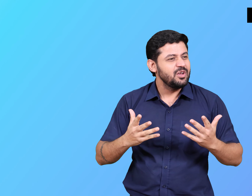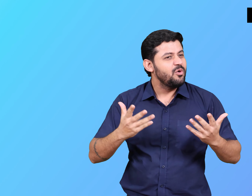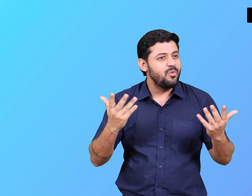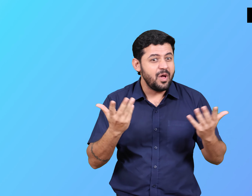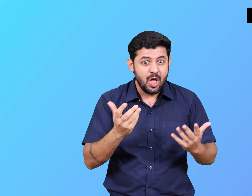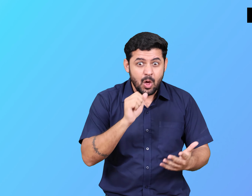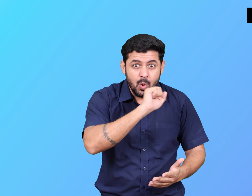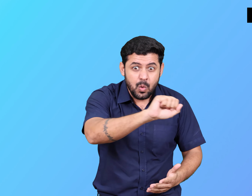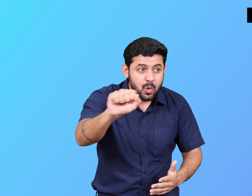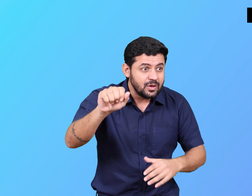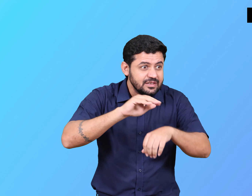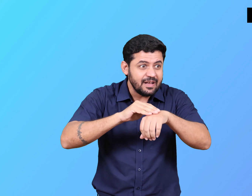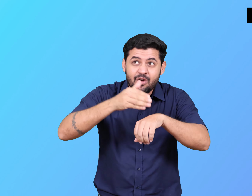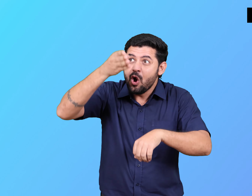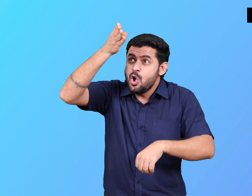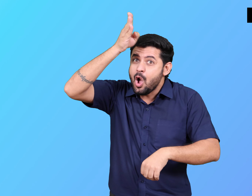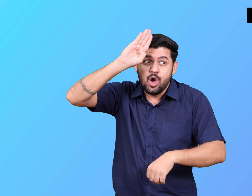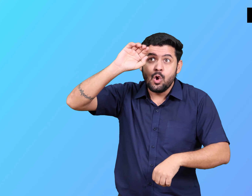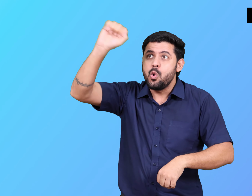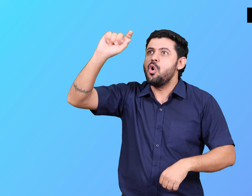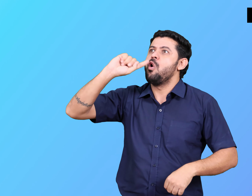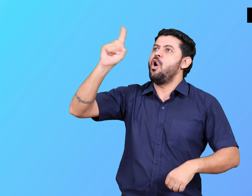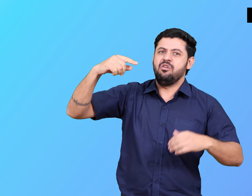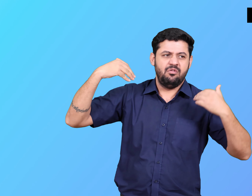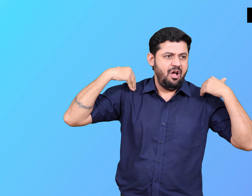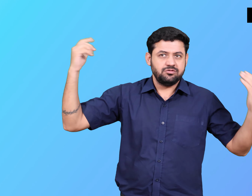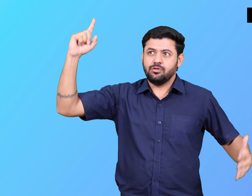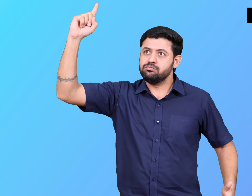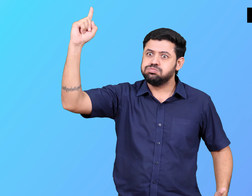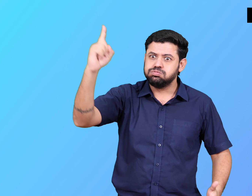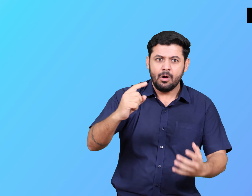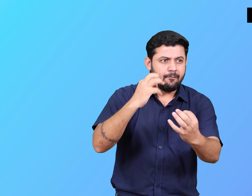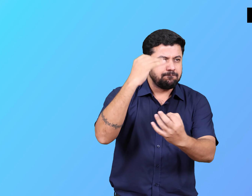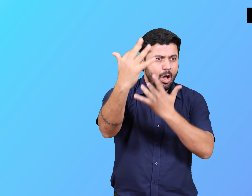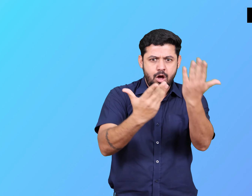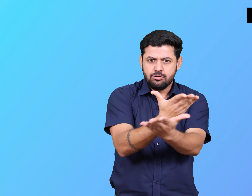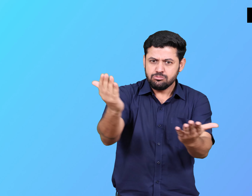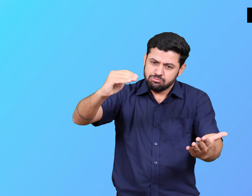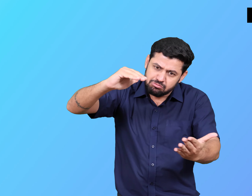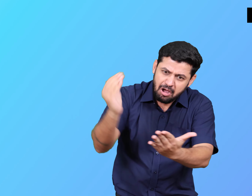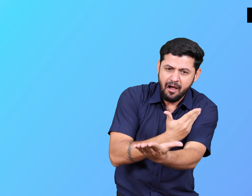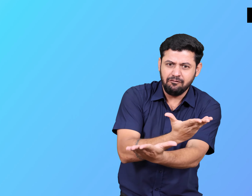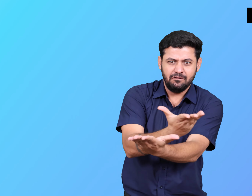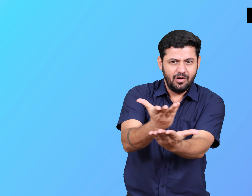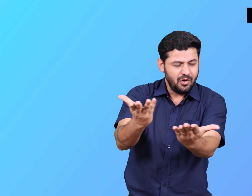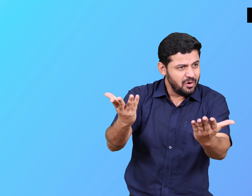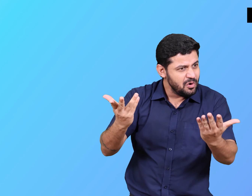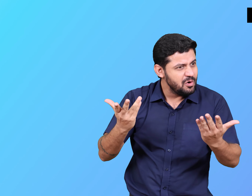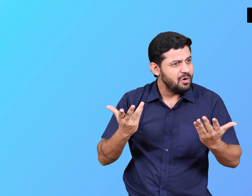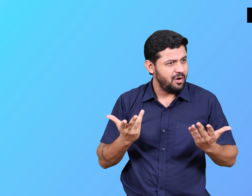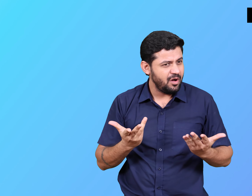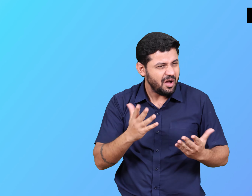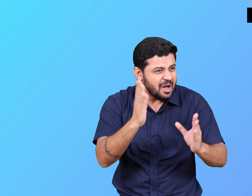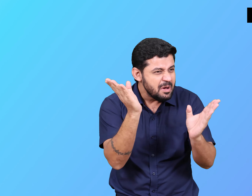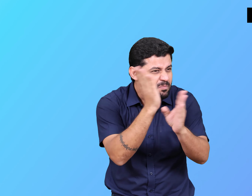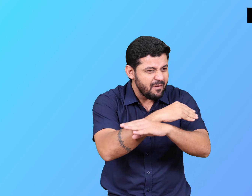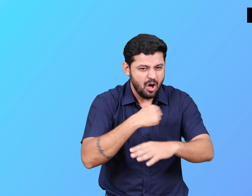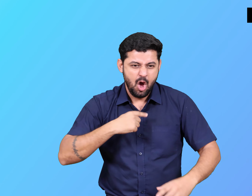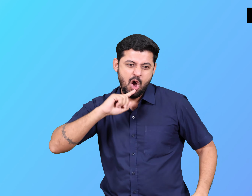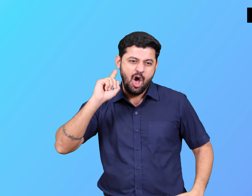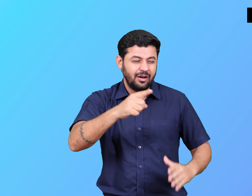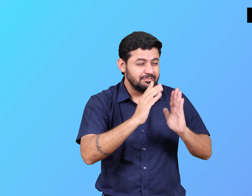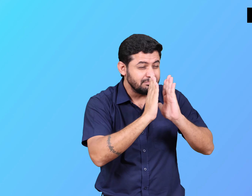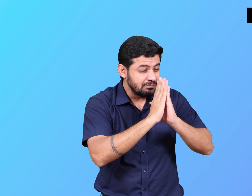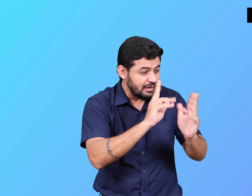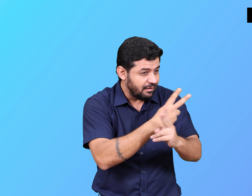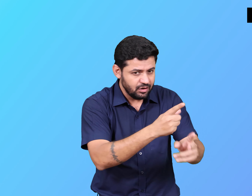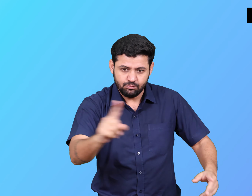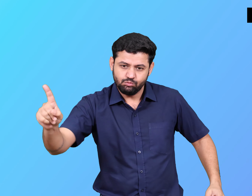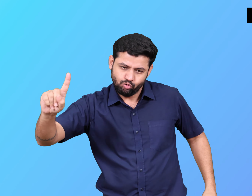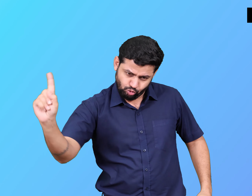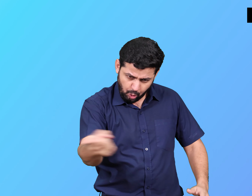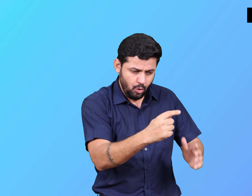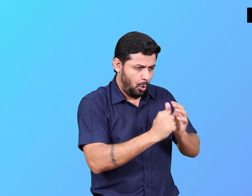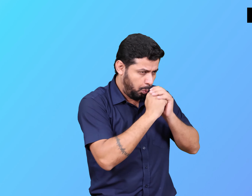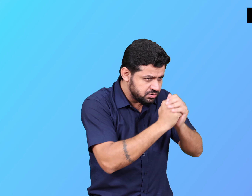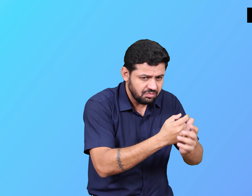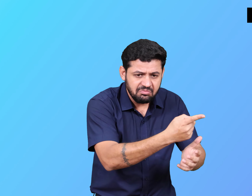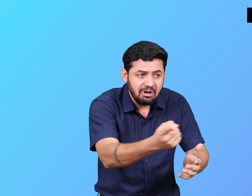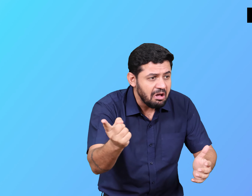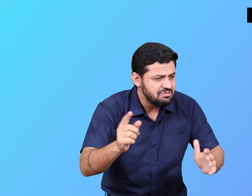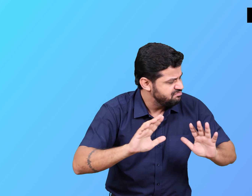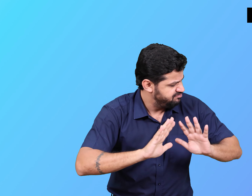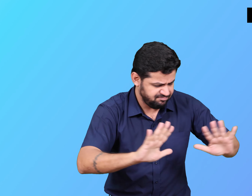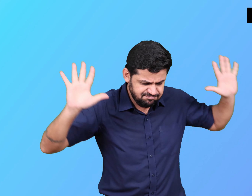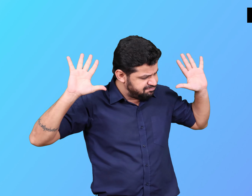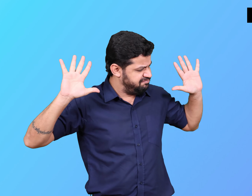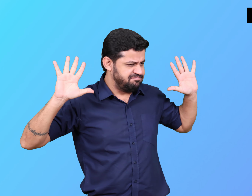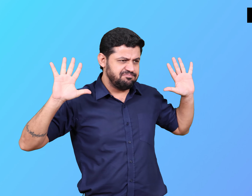Their God has sent his angel and saved his servants from the fire! These three men trusted their God and refused to obey my command.